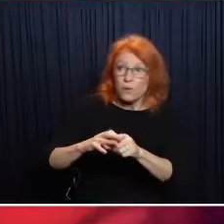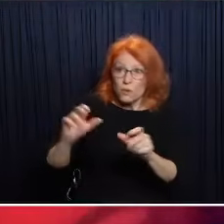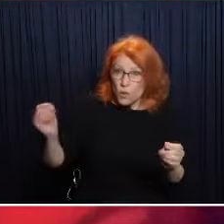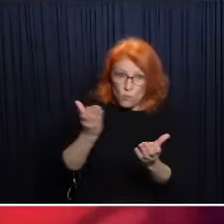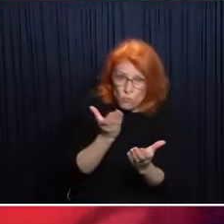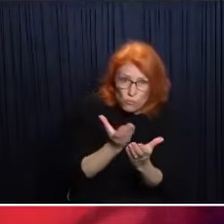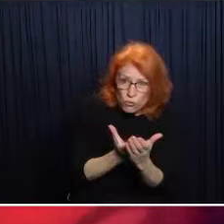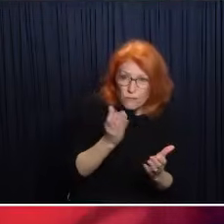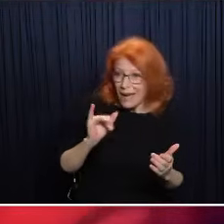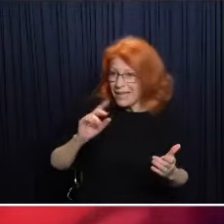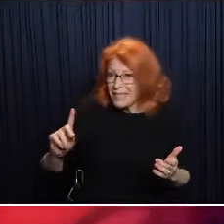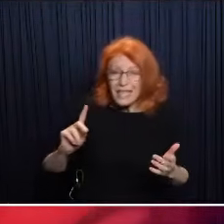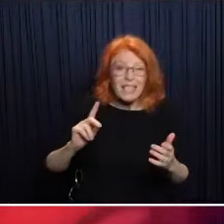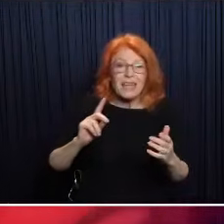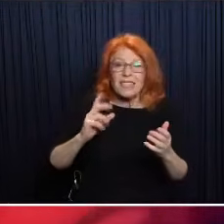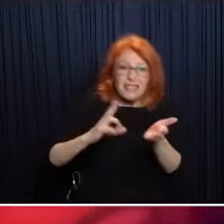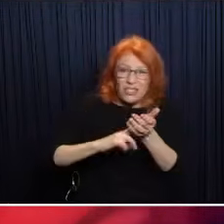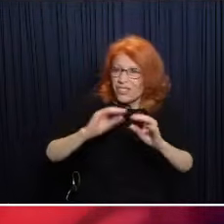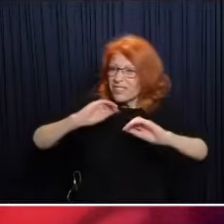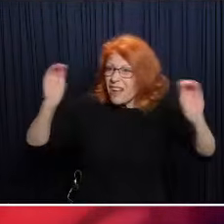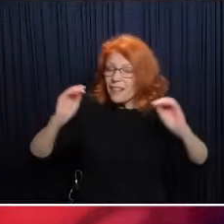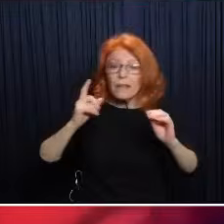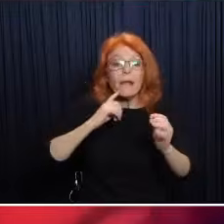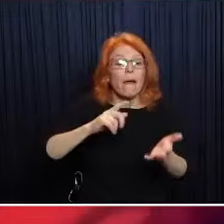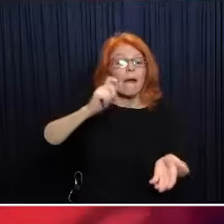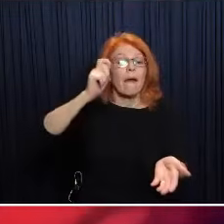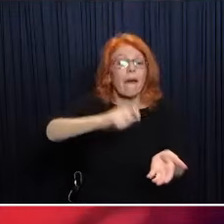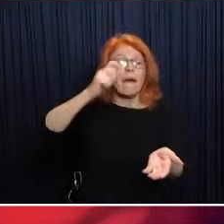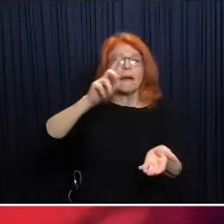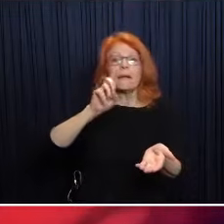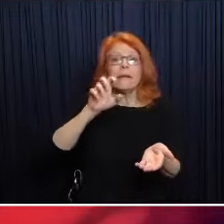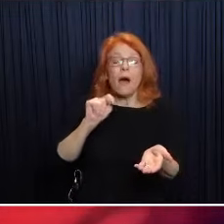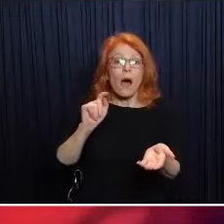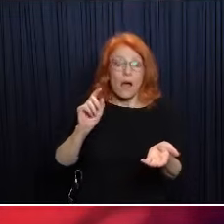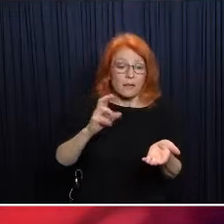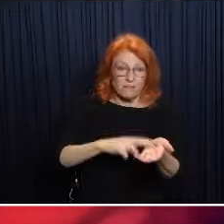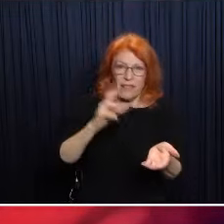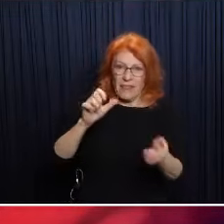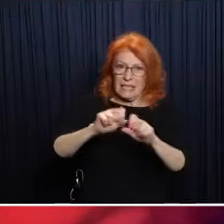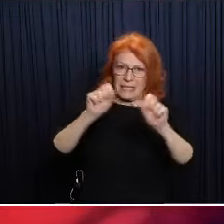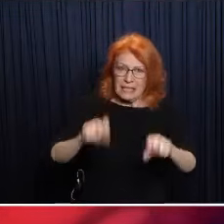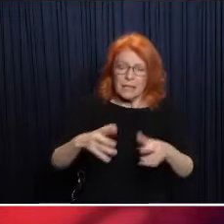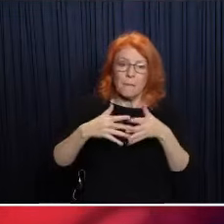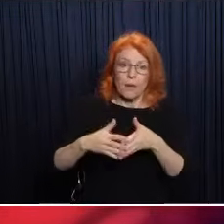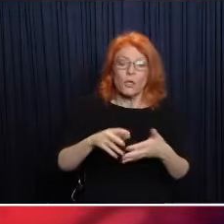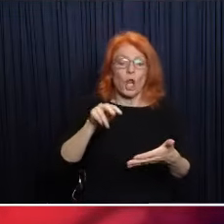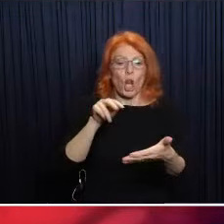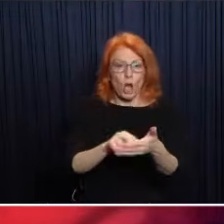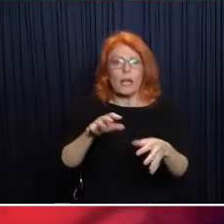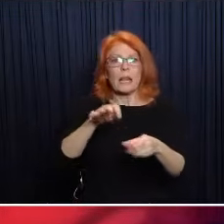YOU CAN GET PEOPLE TO SIGN UP AND VOTE WITHOUT HAVING TO HAVE AN I.D. OR A SIGNATURE.